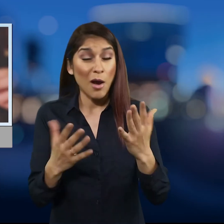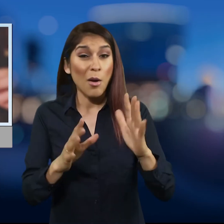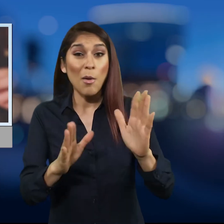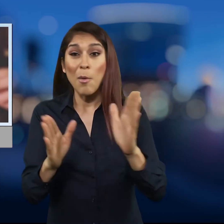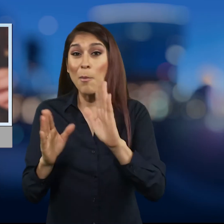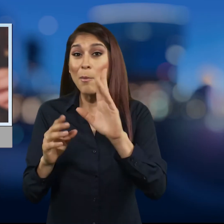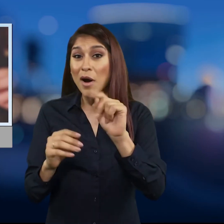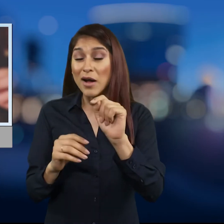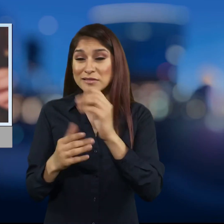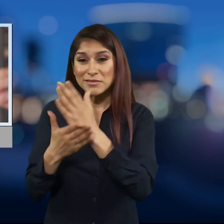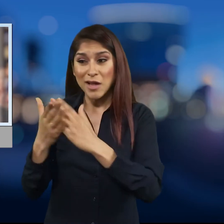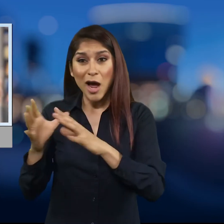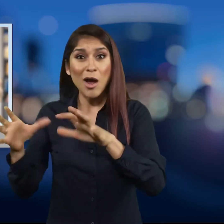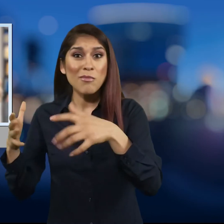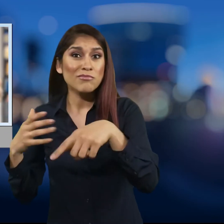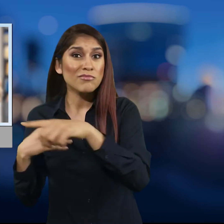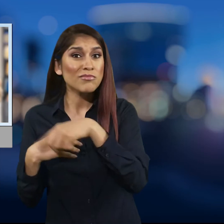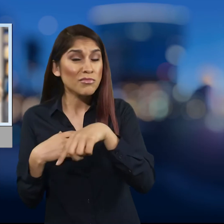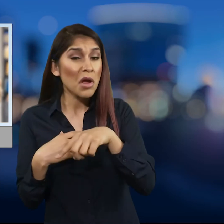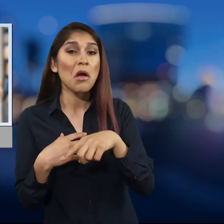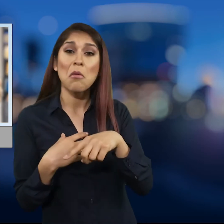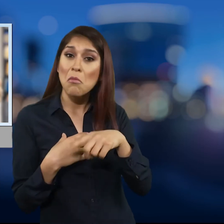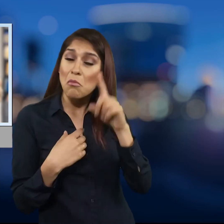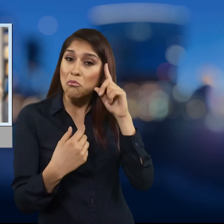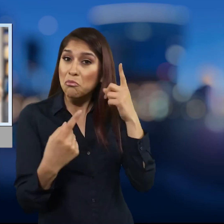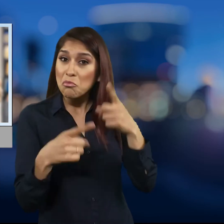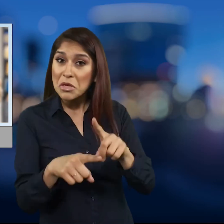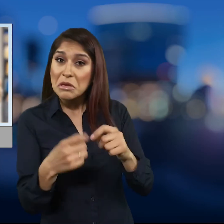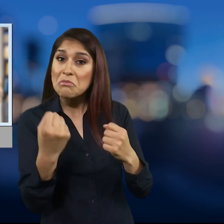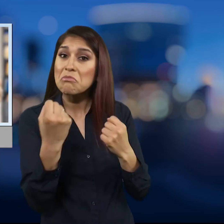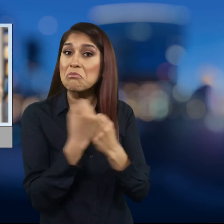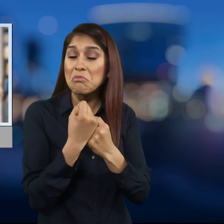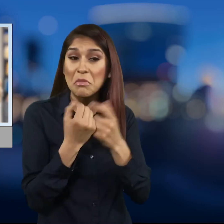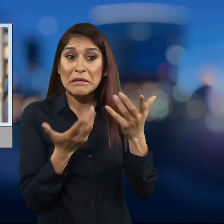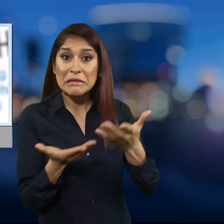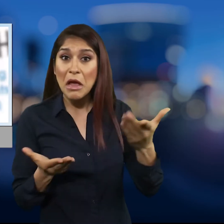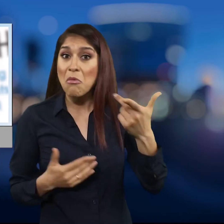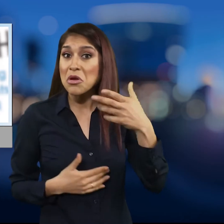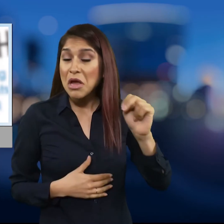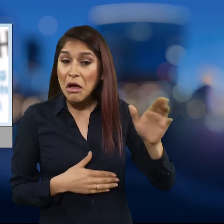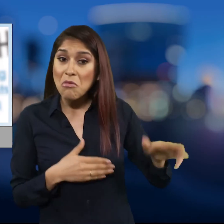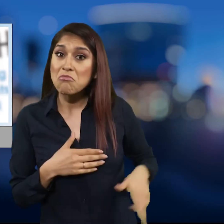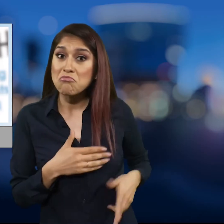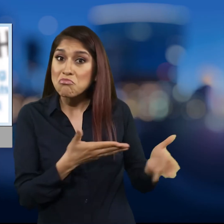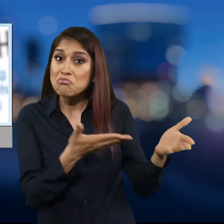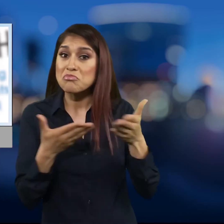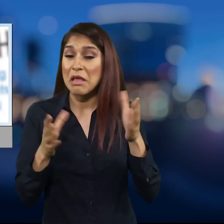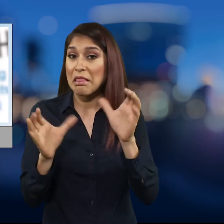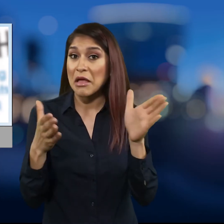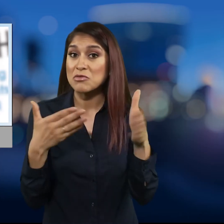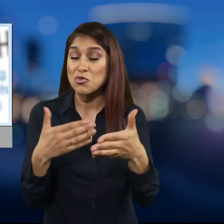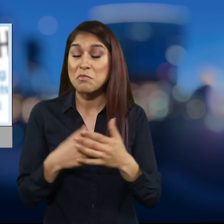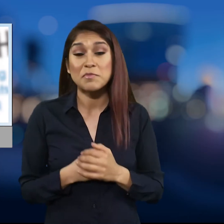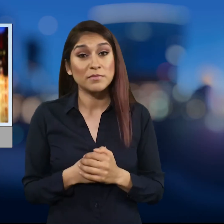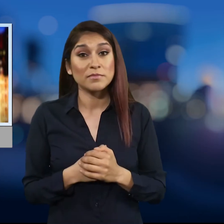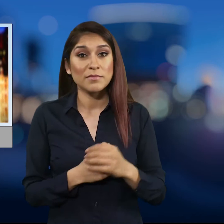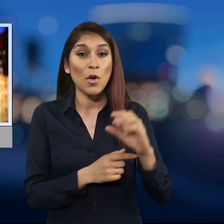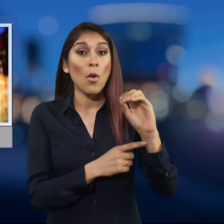But some support the idea of guns in the classroom.